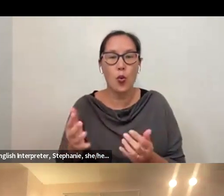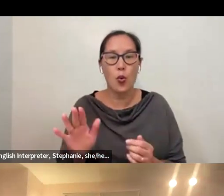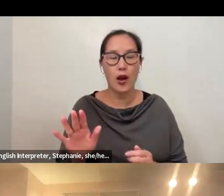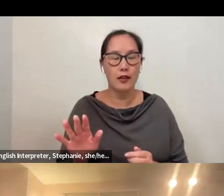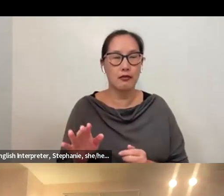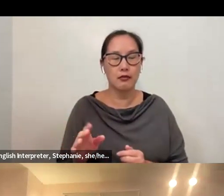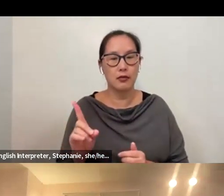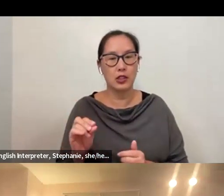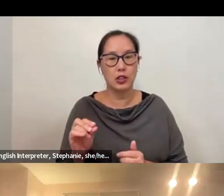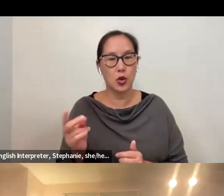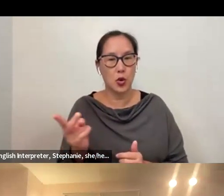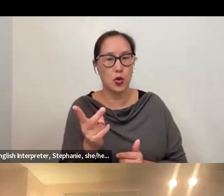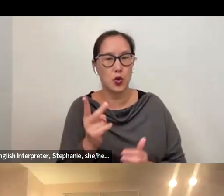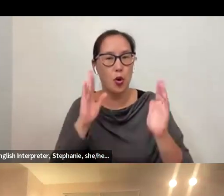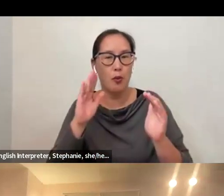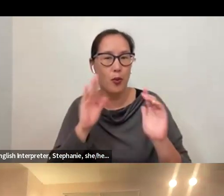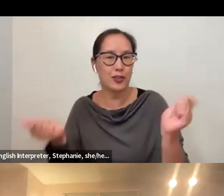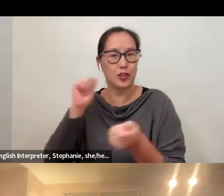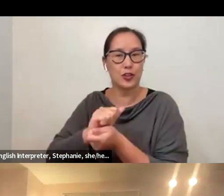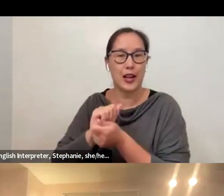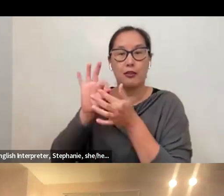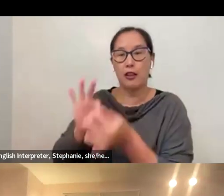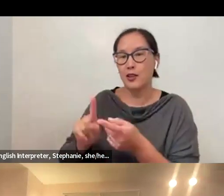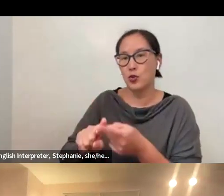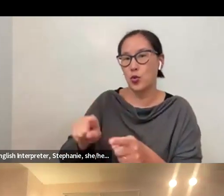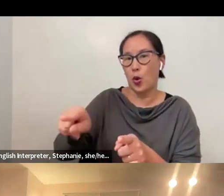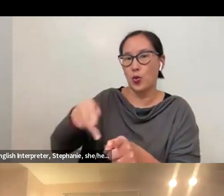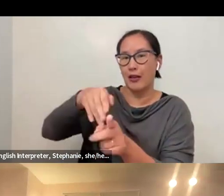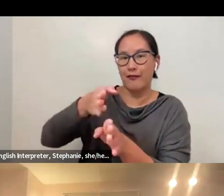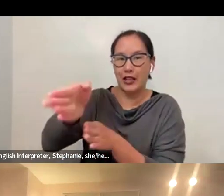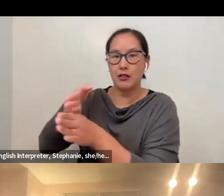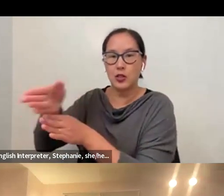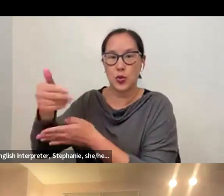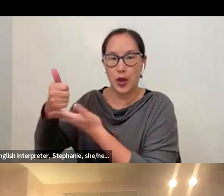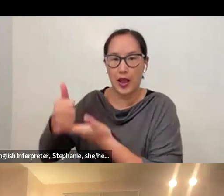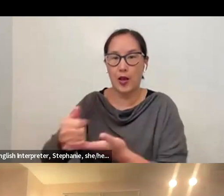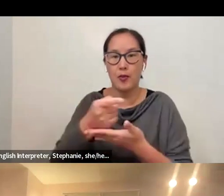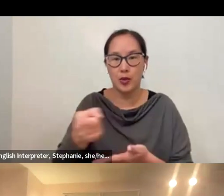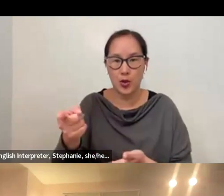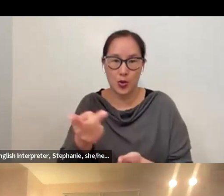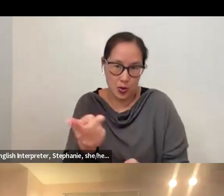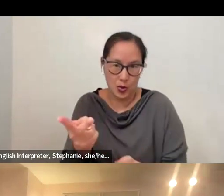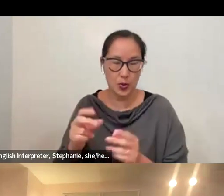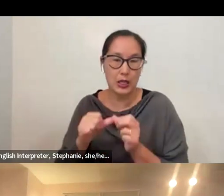in those fields, to be able to help you continue your mission of making these films?